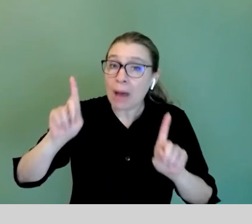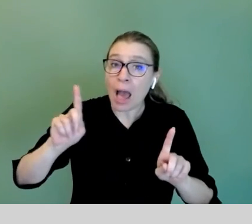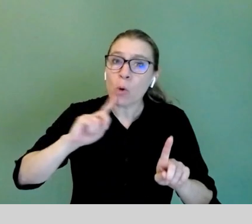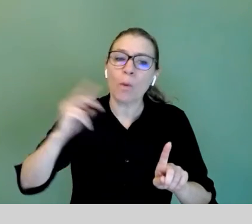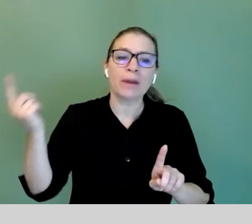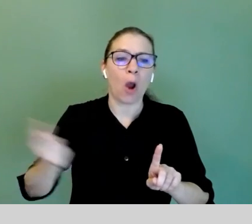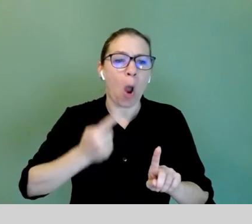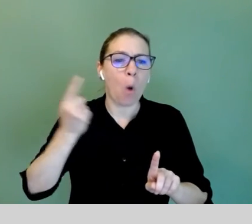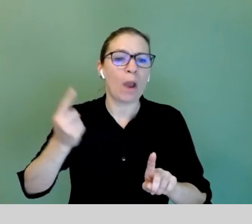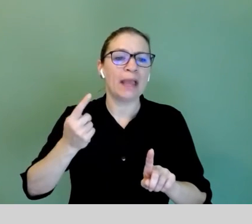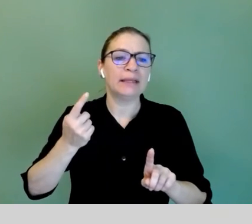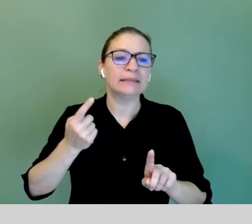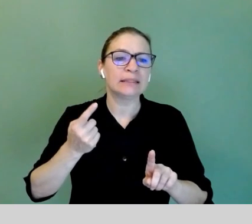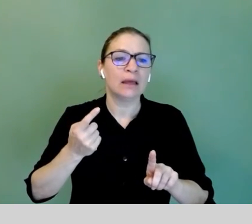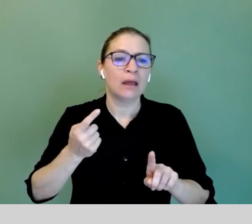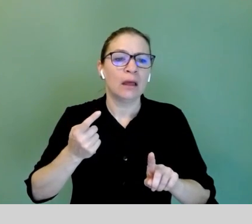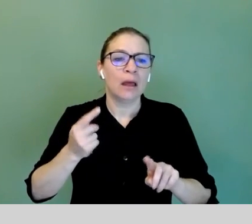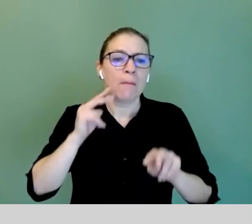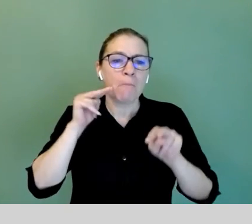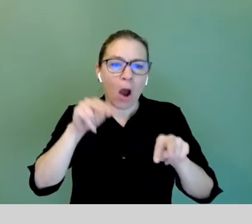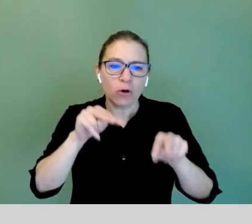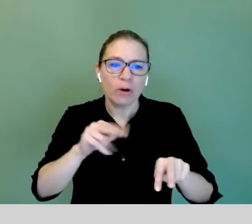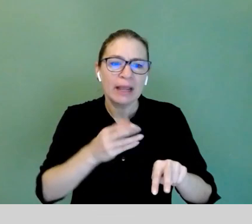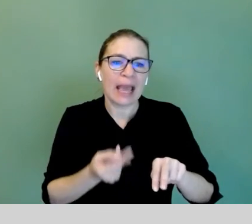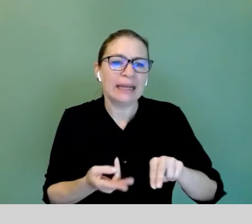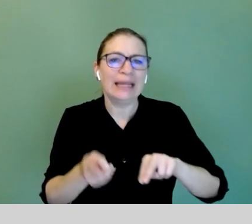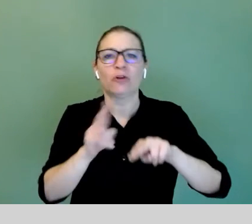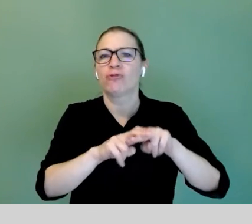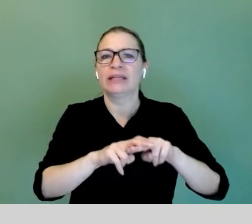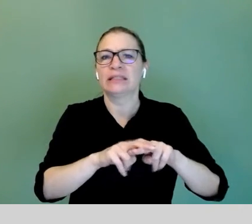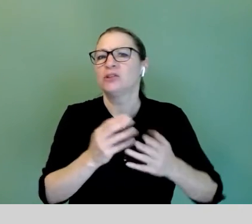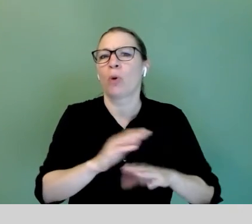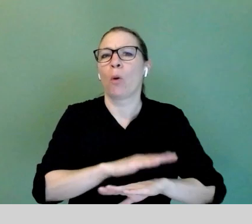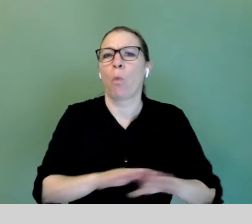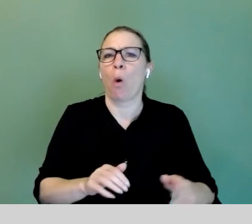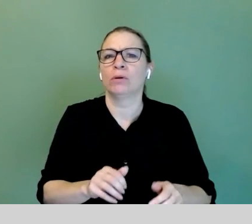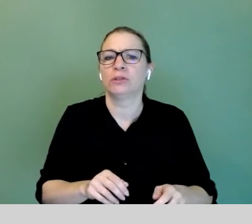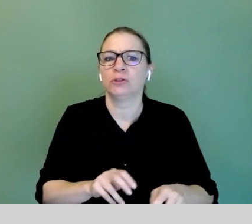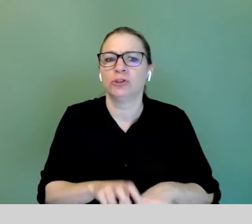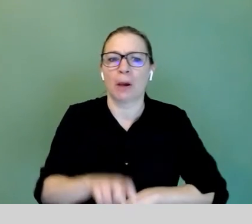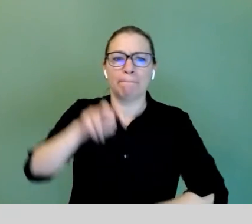but that will be always monotonically increasing, and won't jump back,